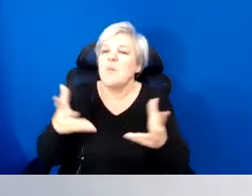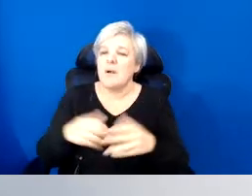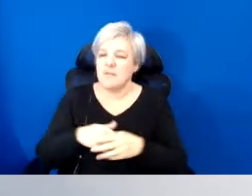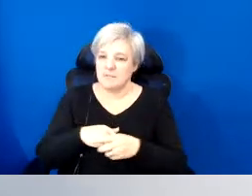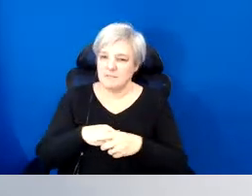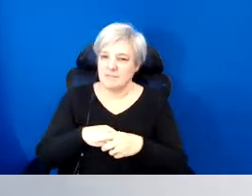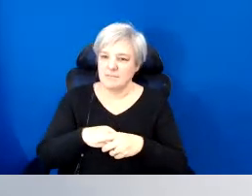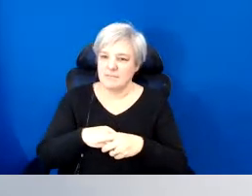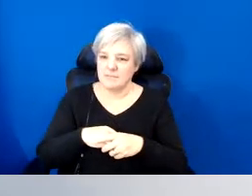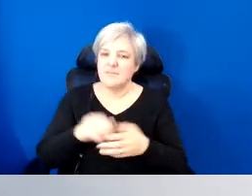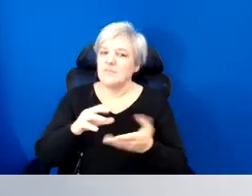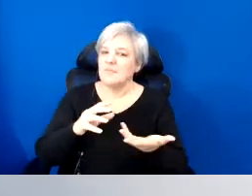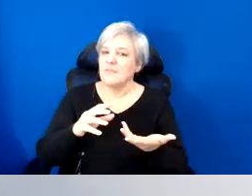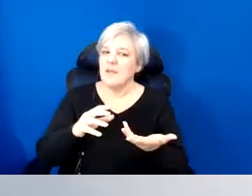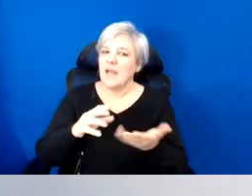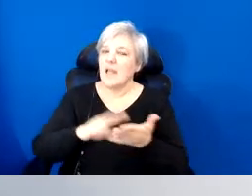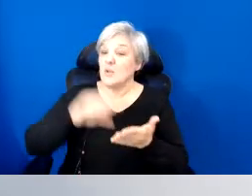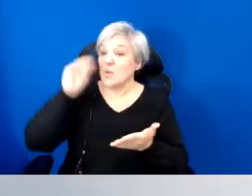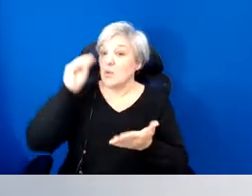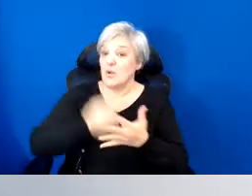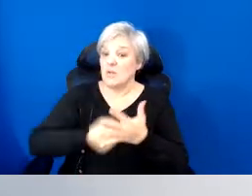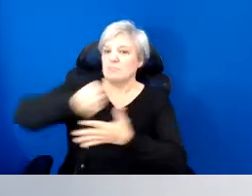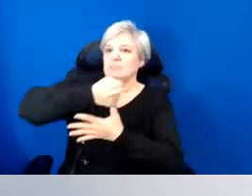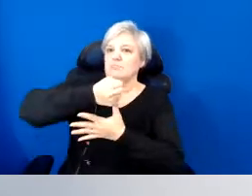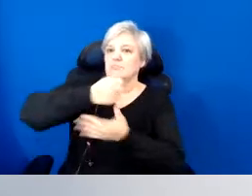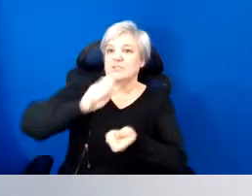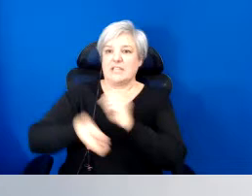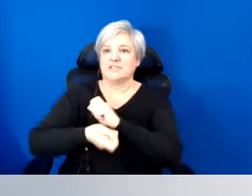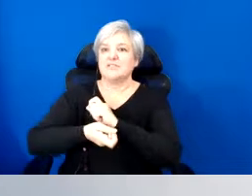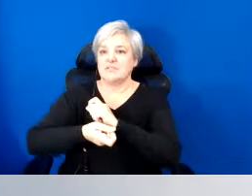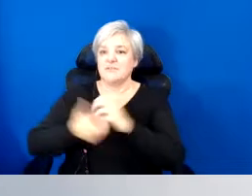and what did you lift up as a priority now?